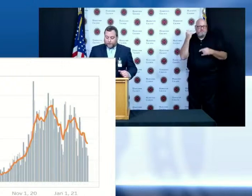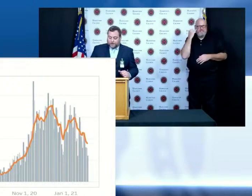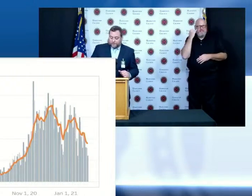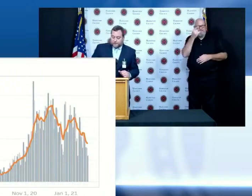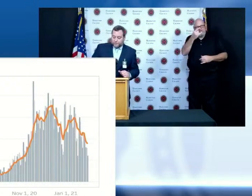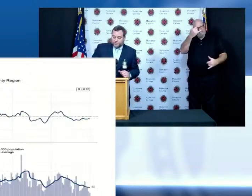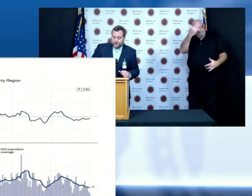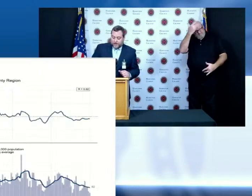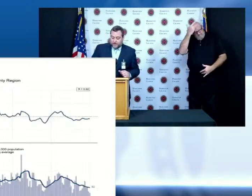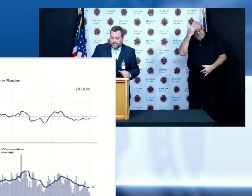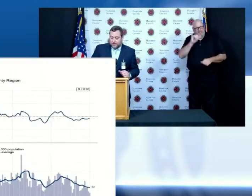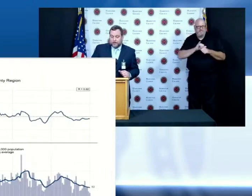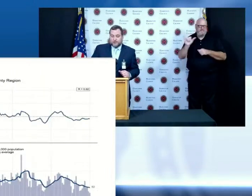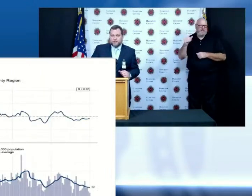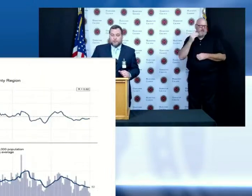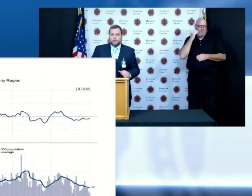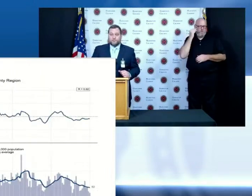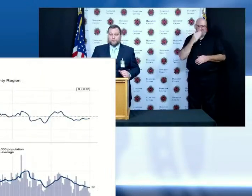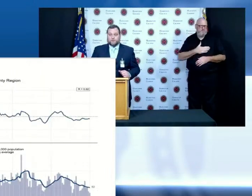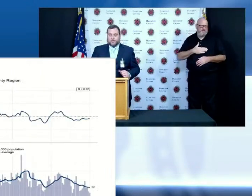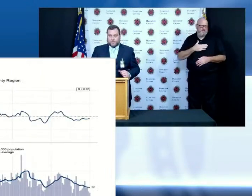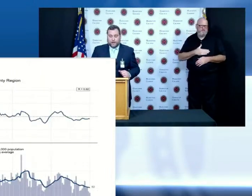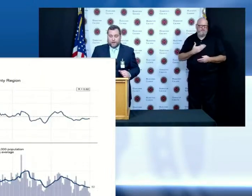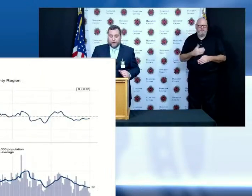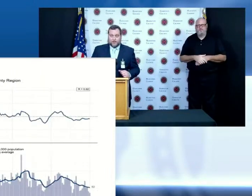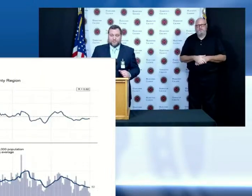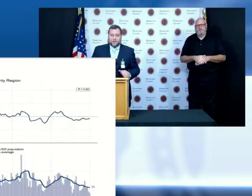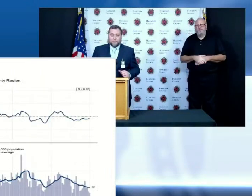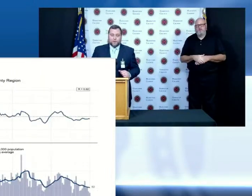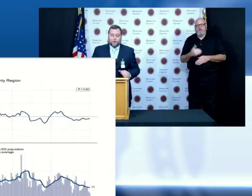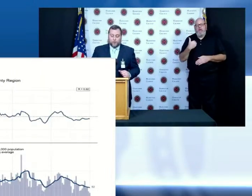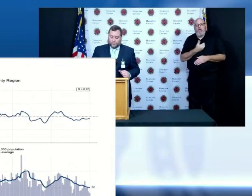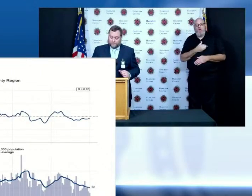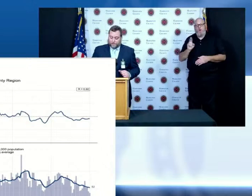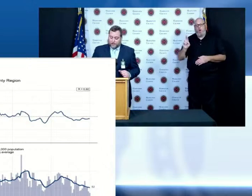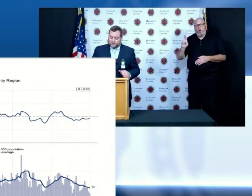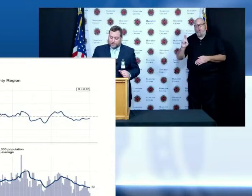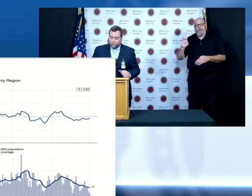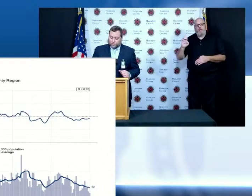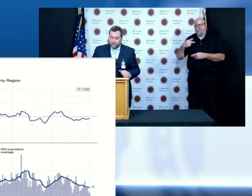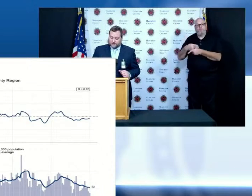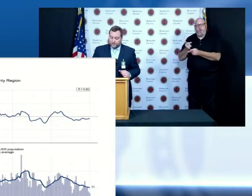up for Hamilton County to about twenty thousand five hundred doses to work on those 65 and above